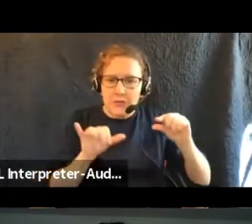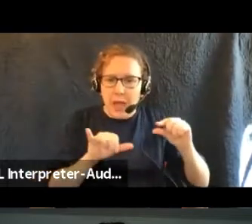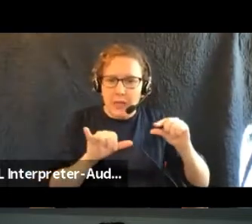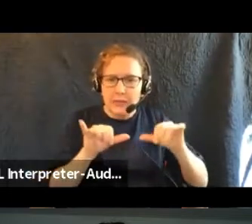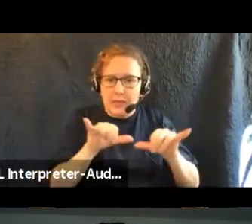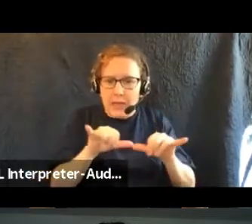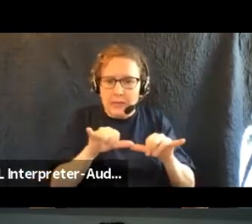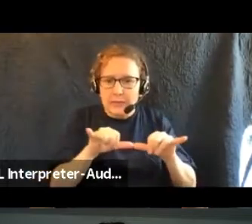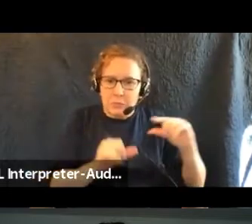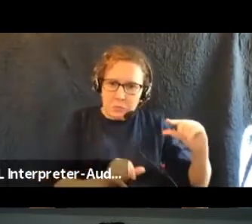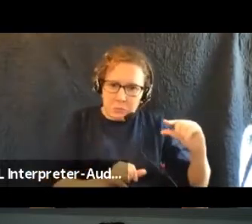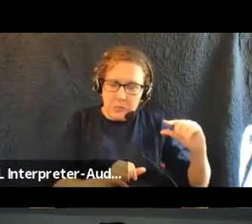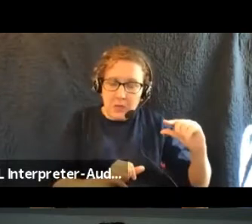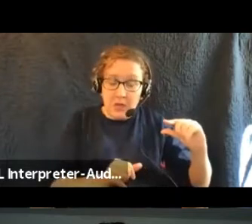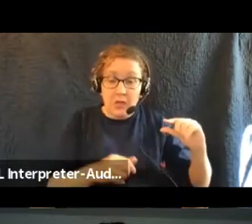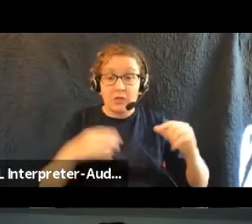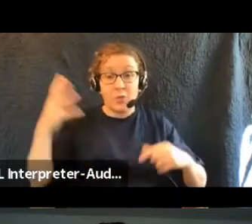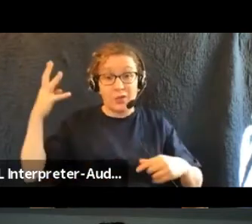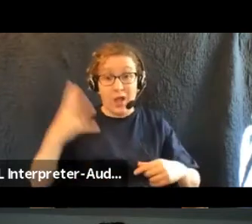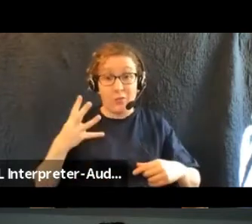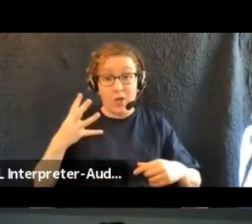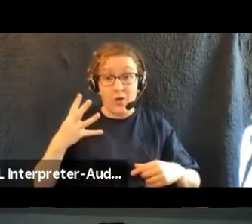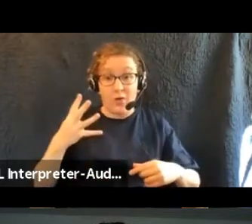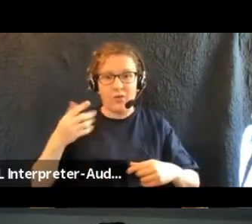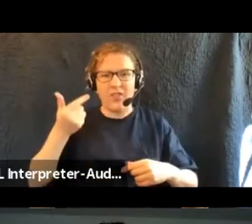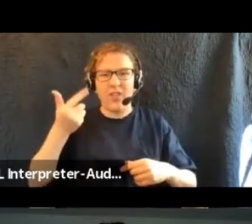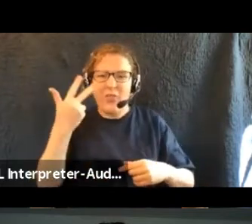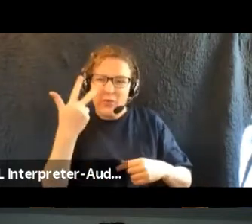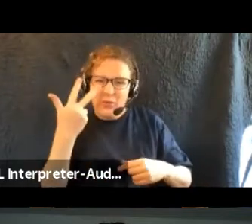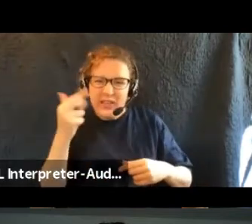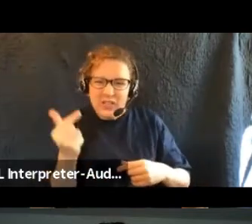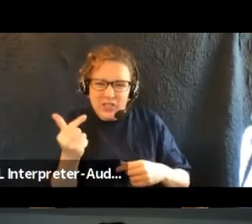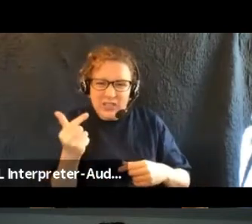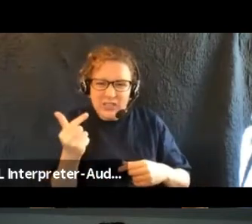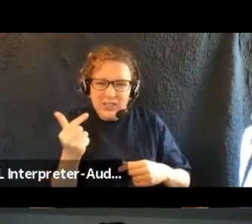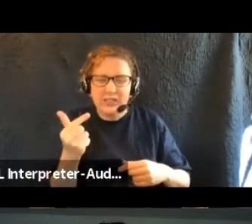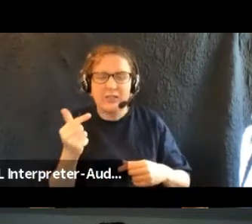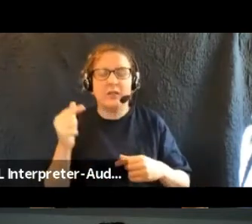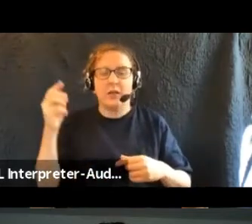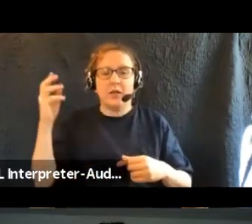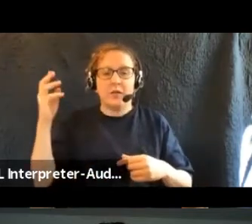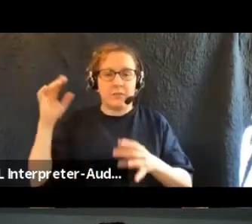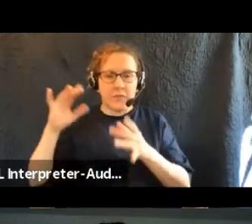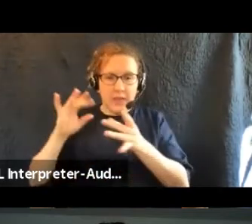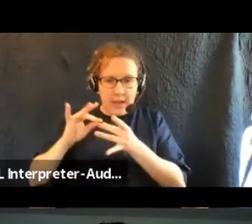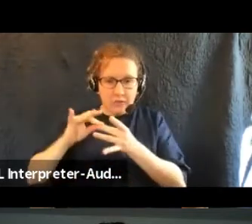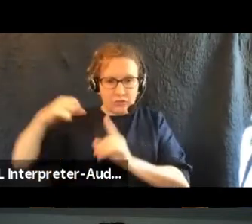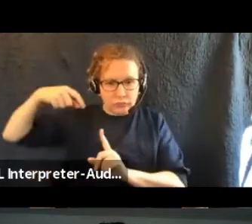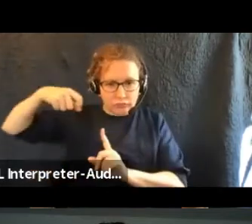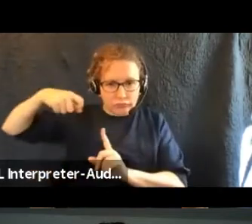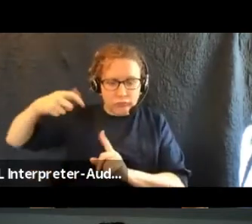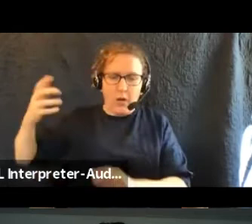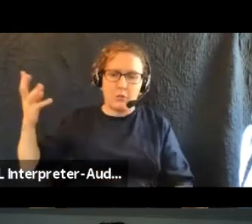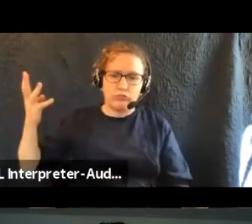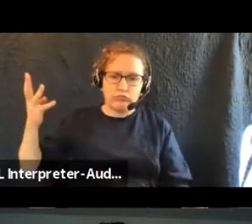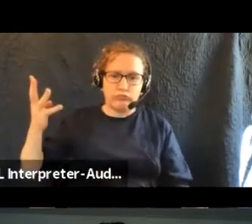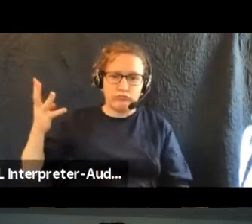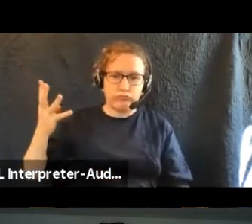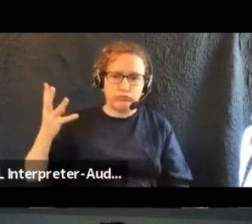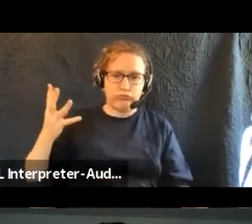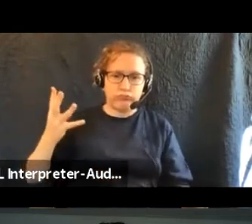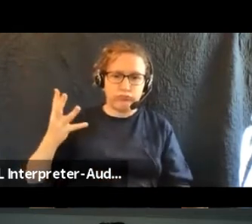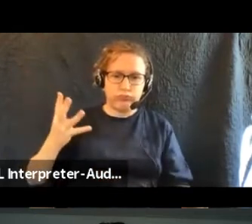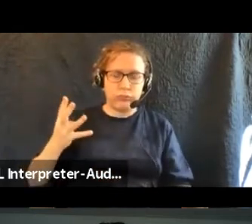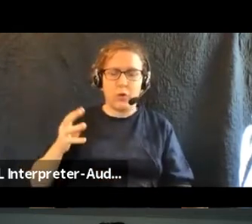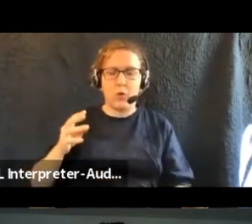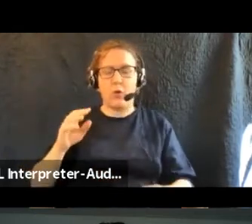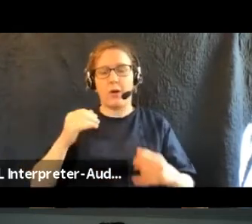for them to download over a 3G connection or, excuse me, over dial up internet.